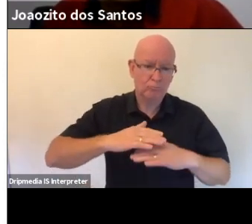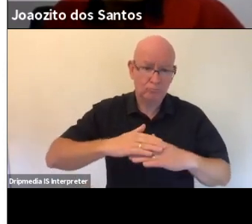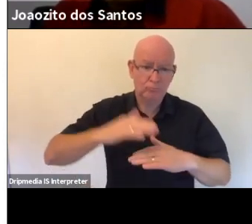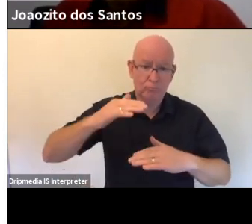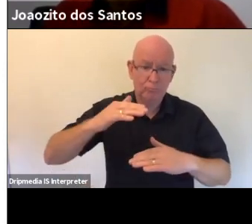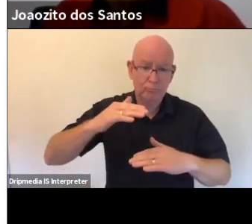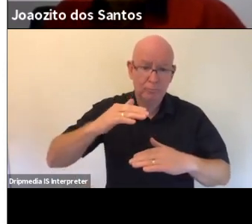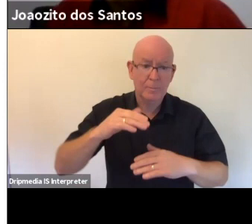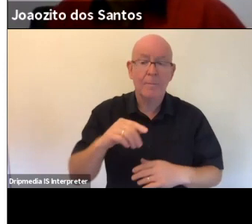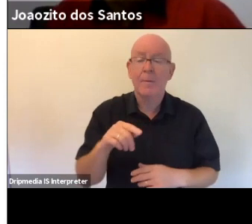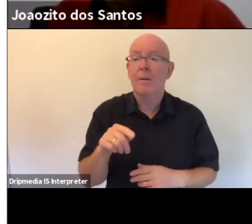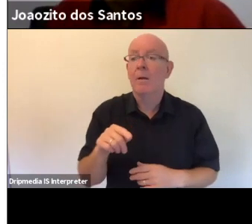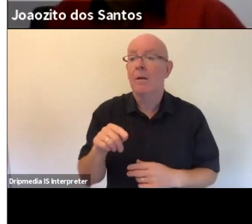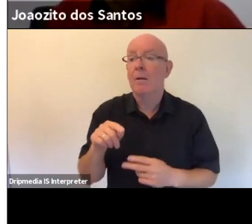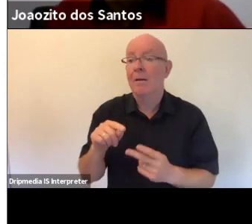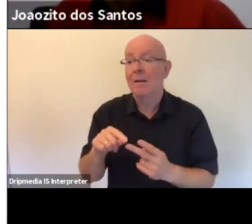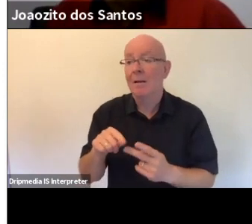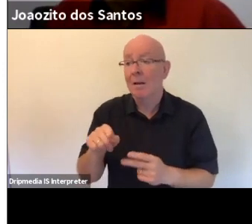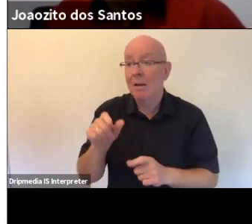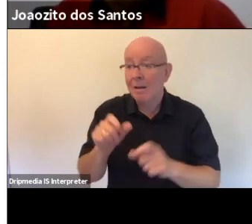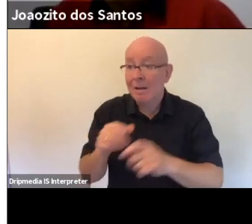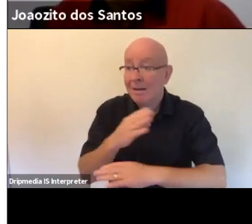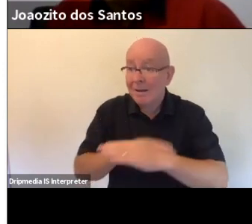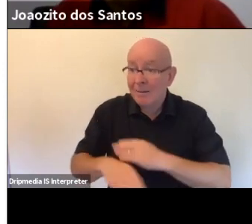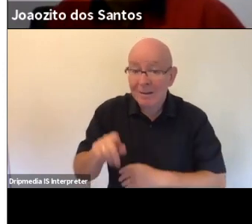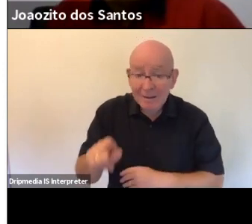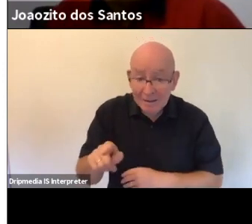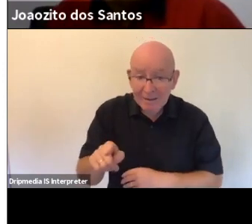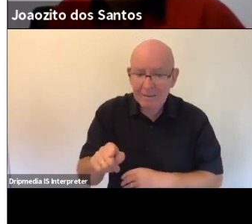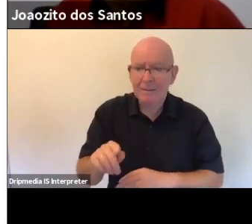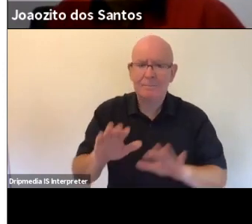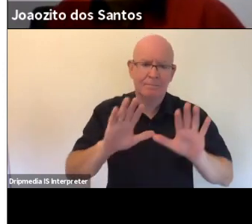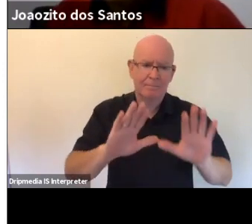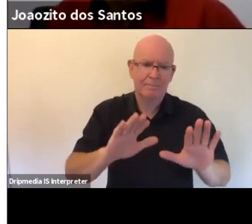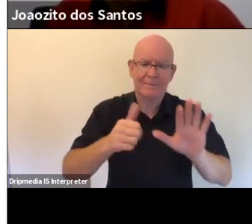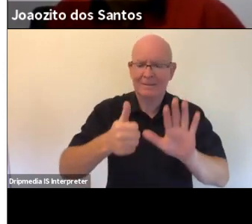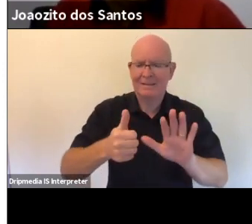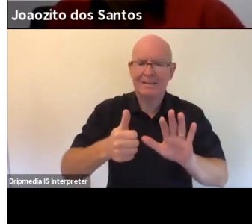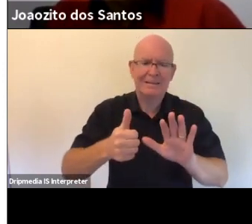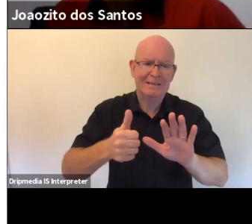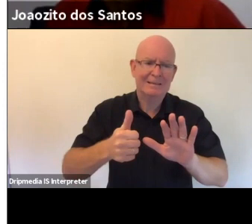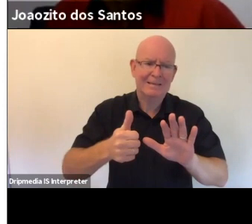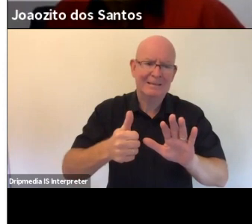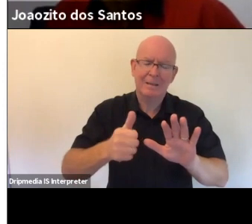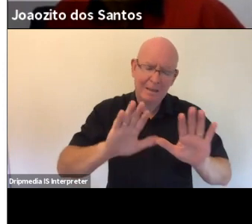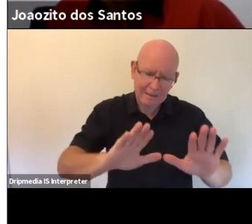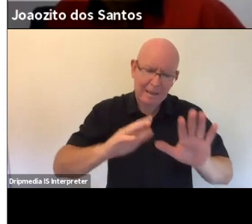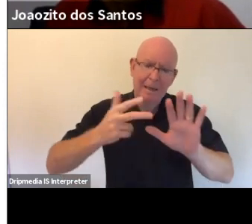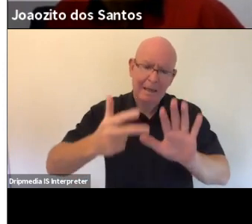So every month the… the cash transfer is about $30 per month.